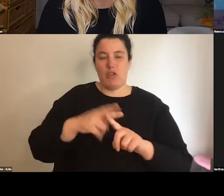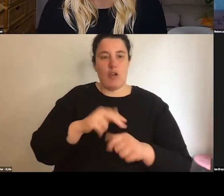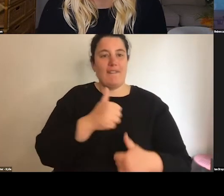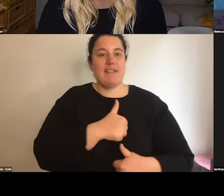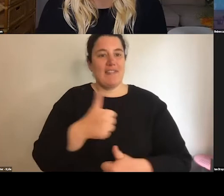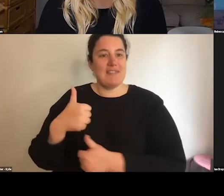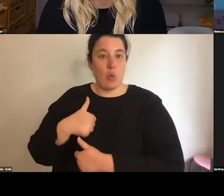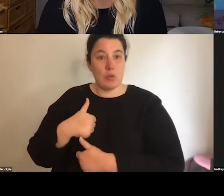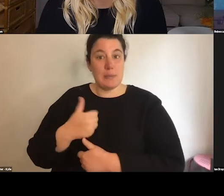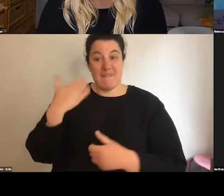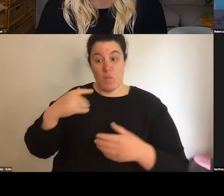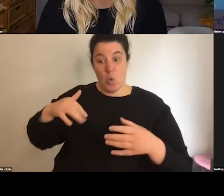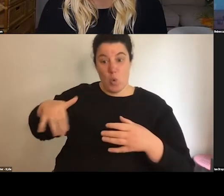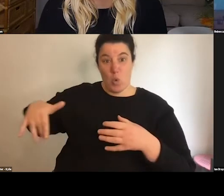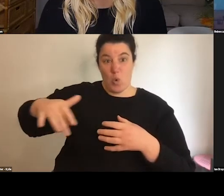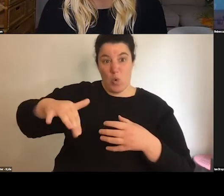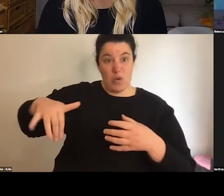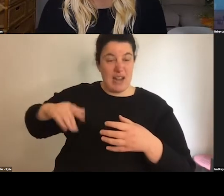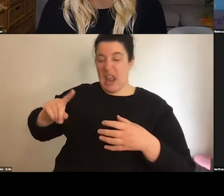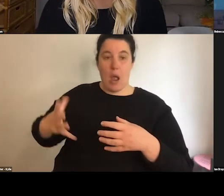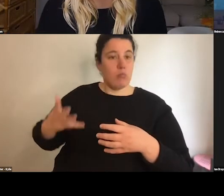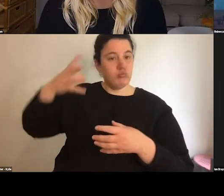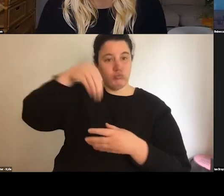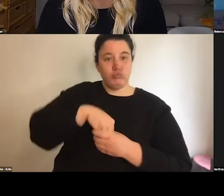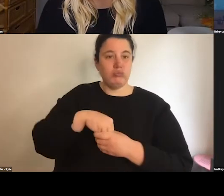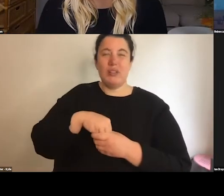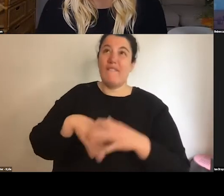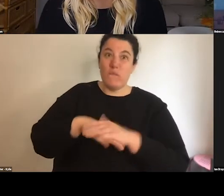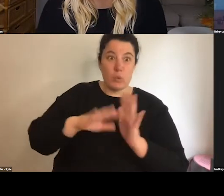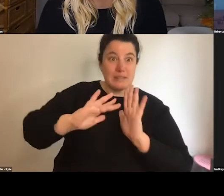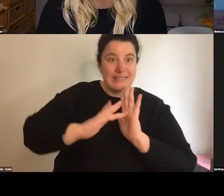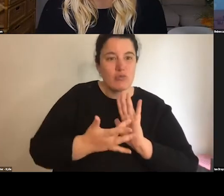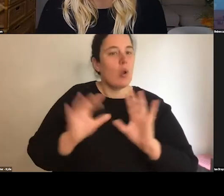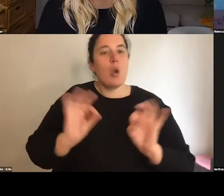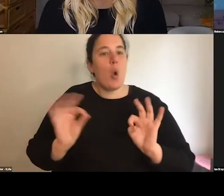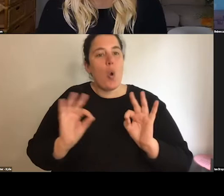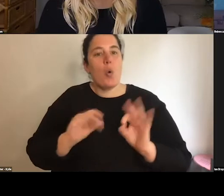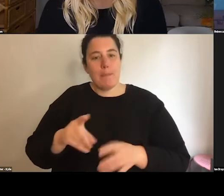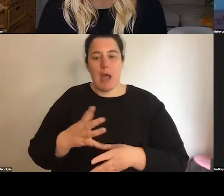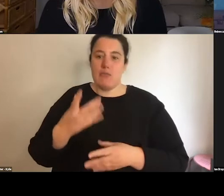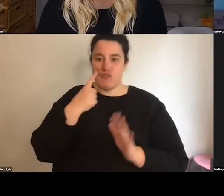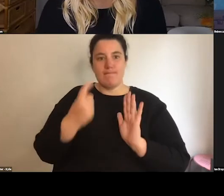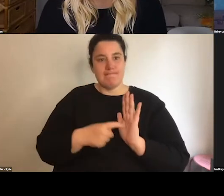So where it was out on the periphery six years ago, it's now - I wouldn't say it's central but it's very much a recognised part